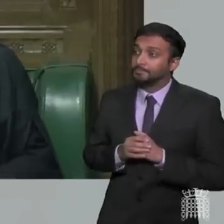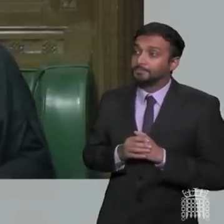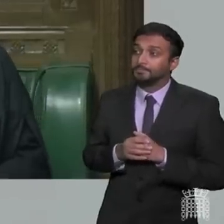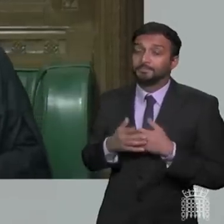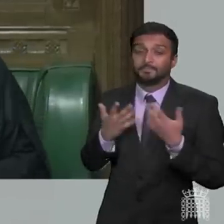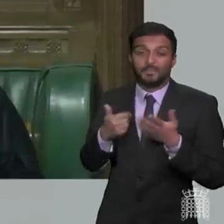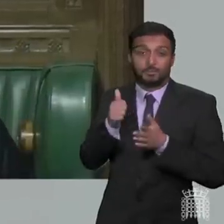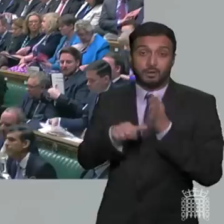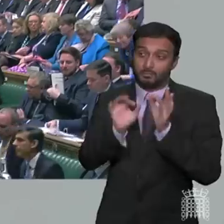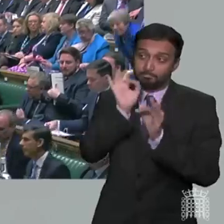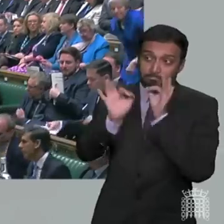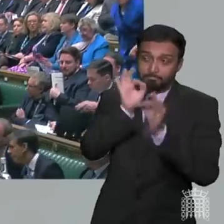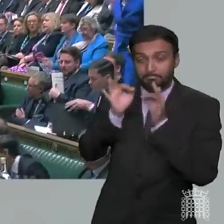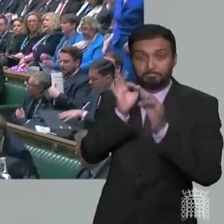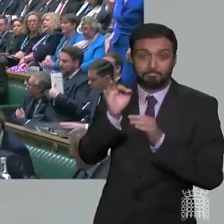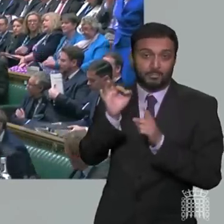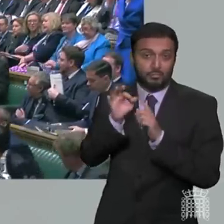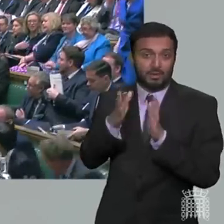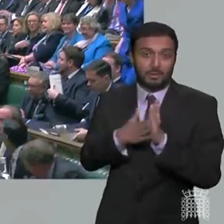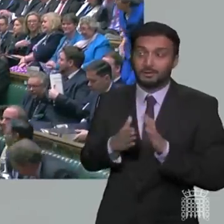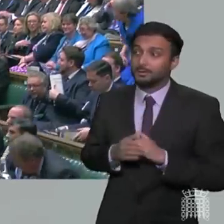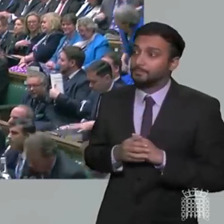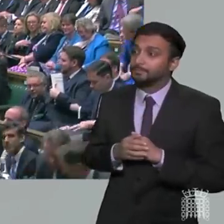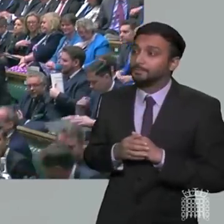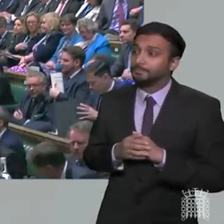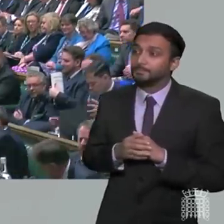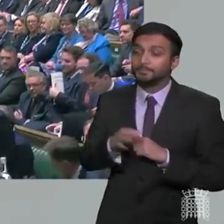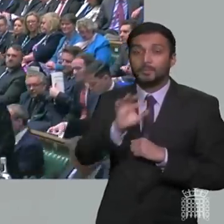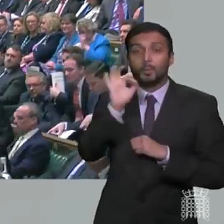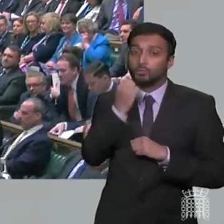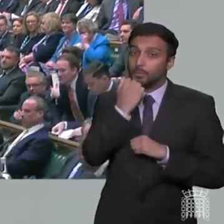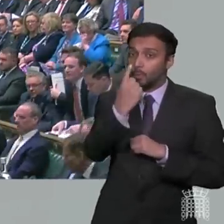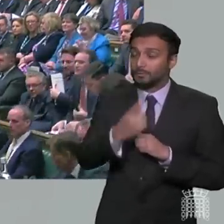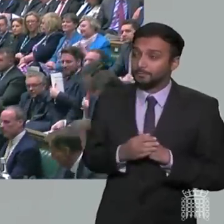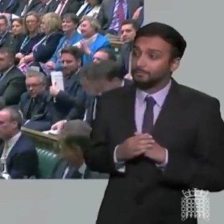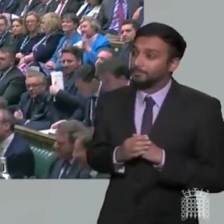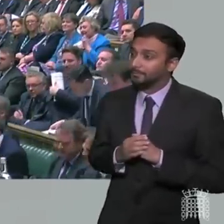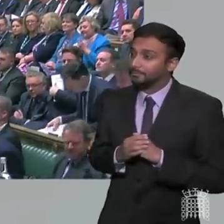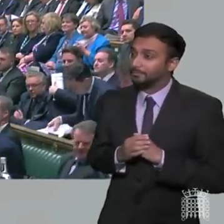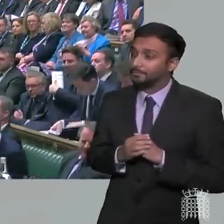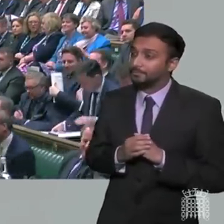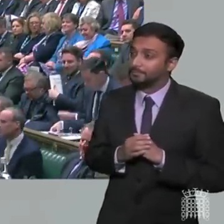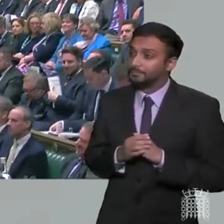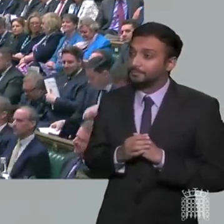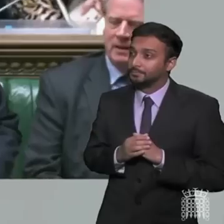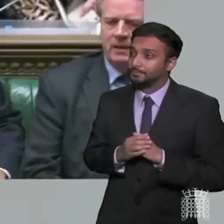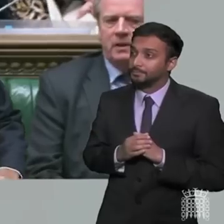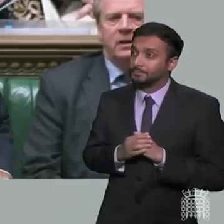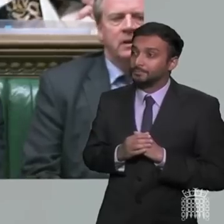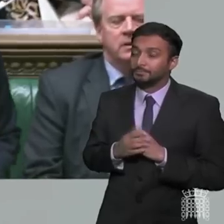The Prime Minister (Rishi Sunak) I know that Members across the House will